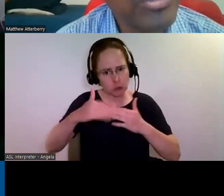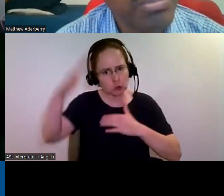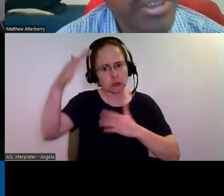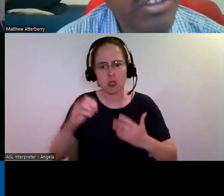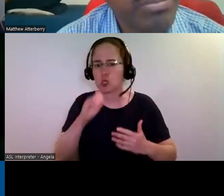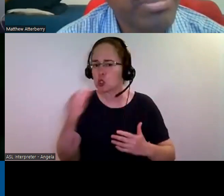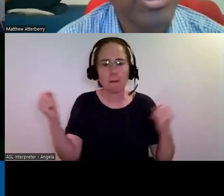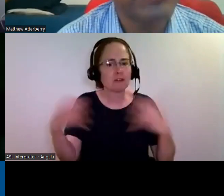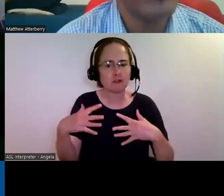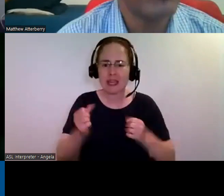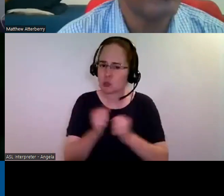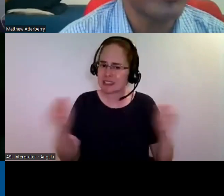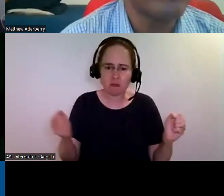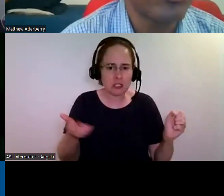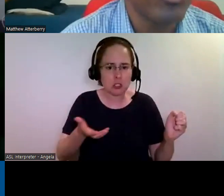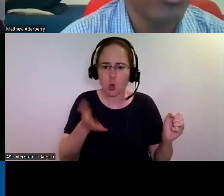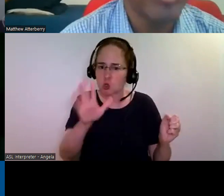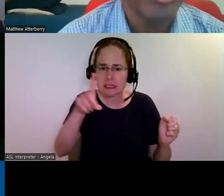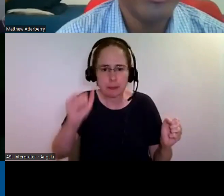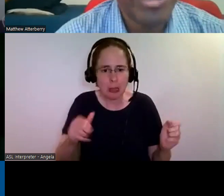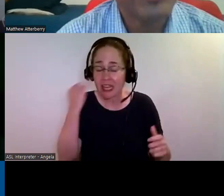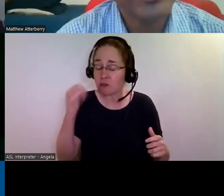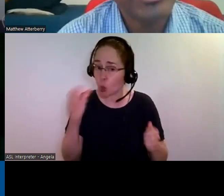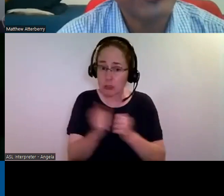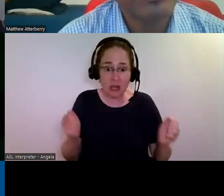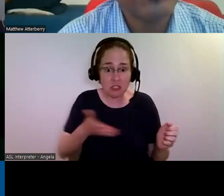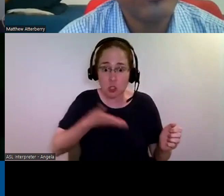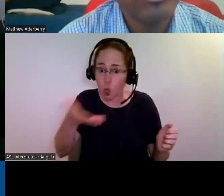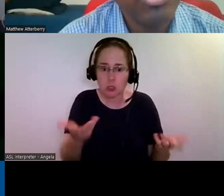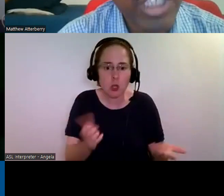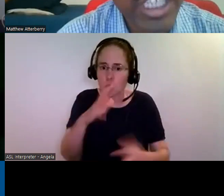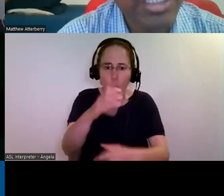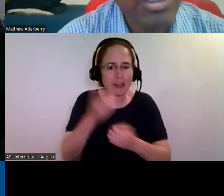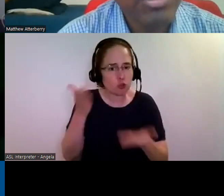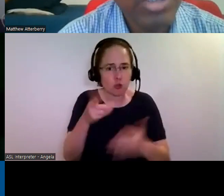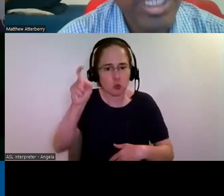disability because if you don't self-disclose you're not going to get the services you need it that